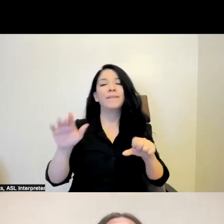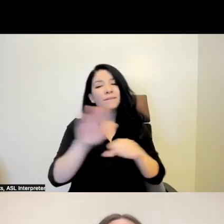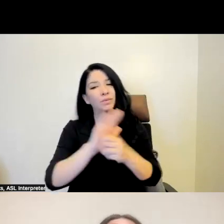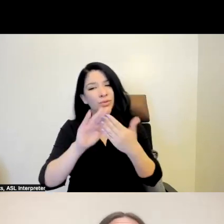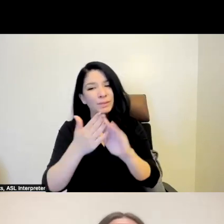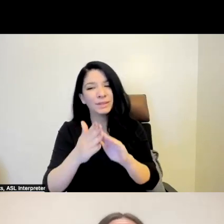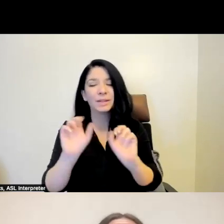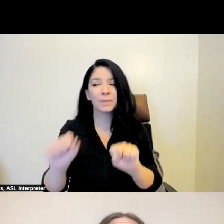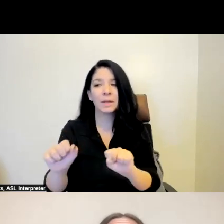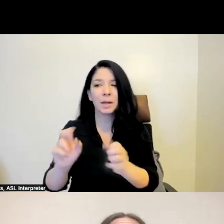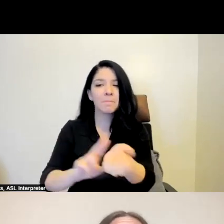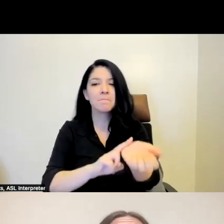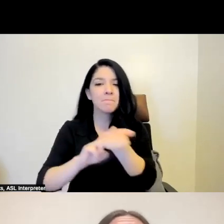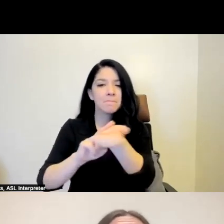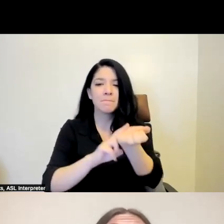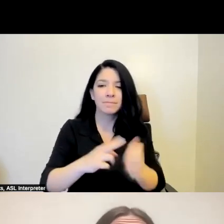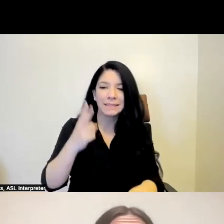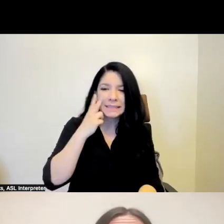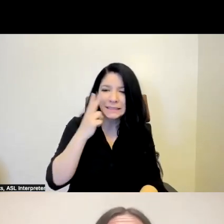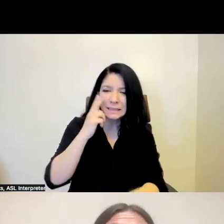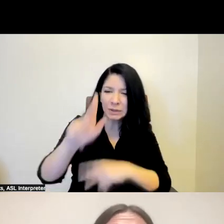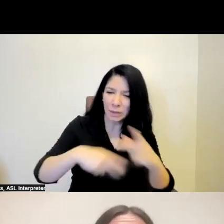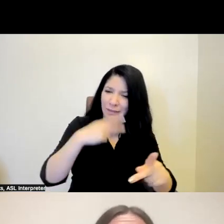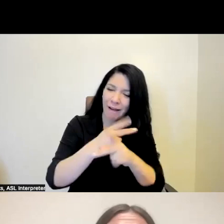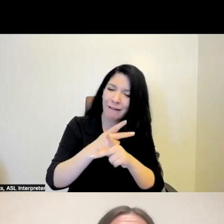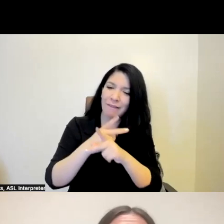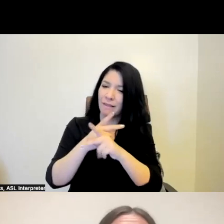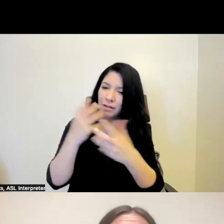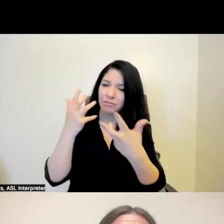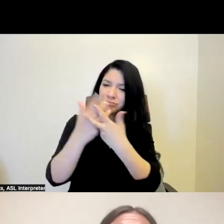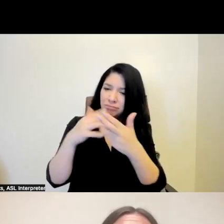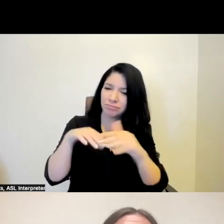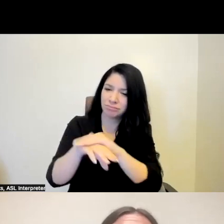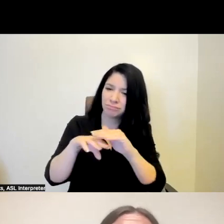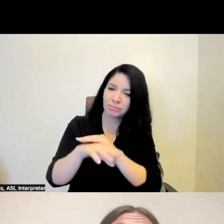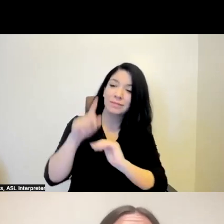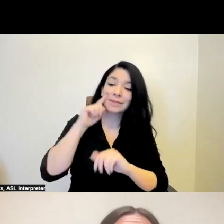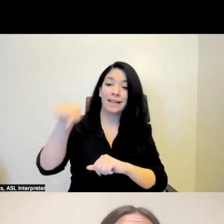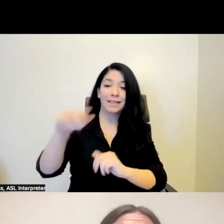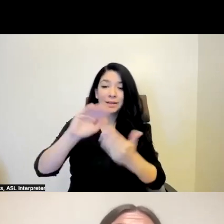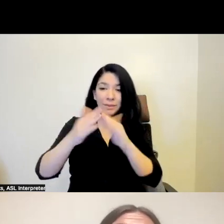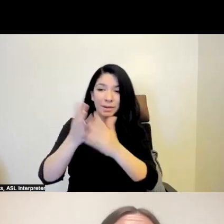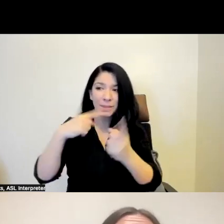of the accommodation and healthcare landscape and some shared experiences from peers. So we